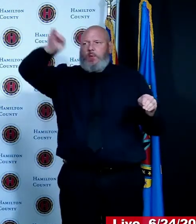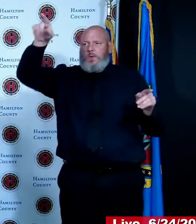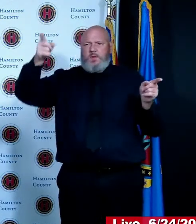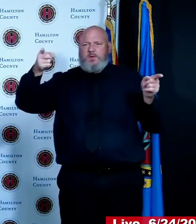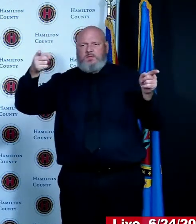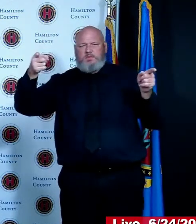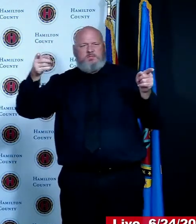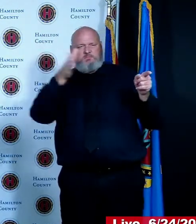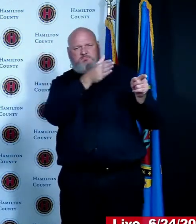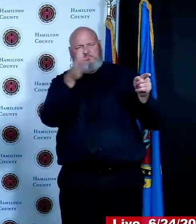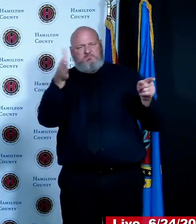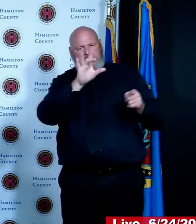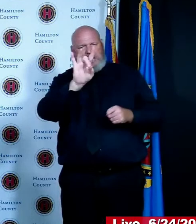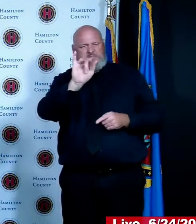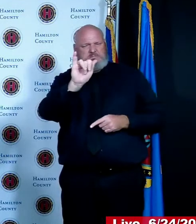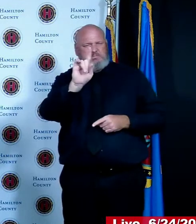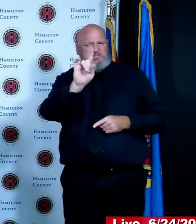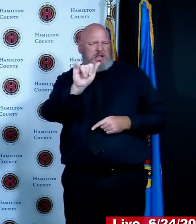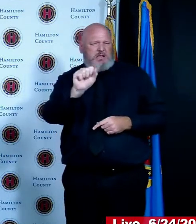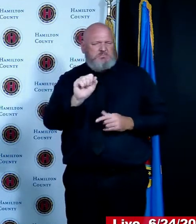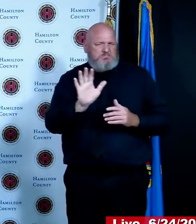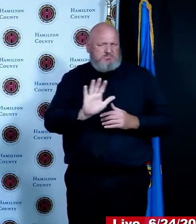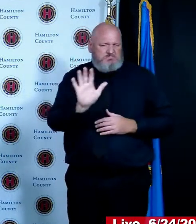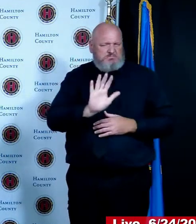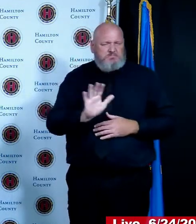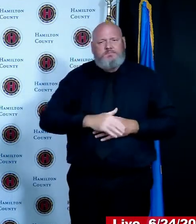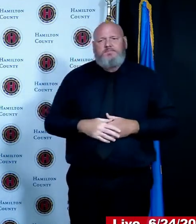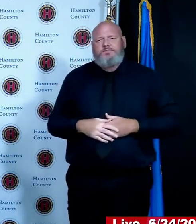hadn't yet really seen the spike but now looking retrospective those first couple